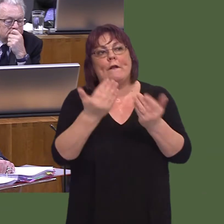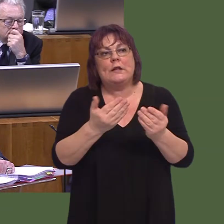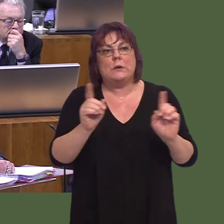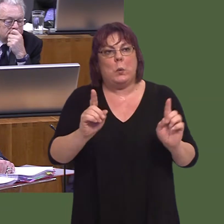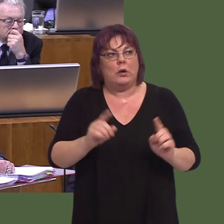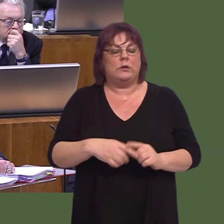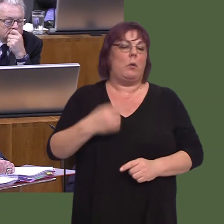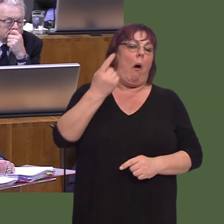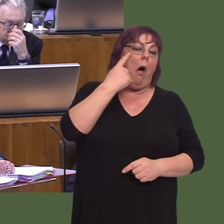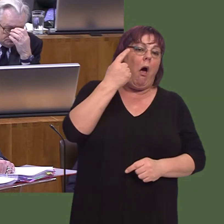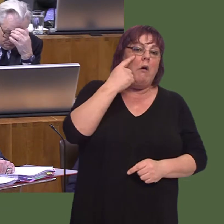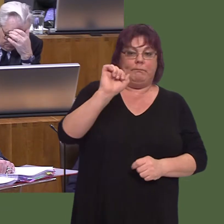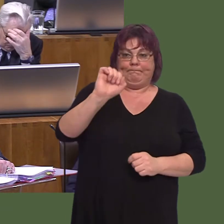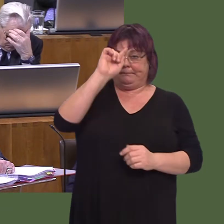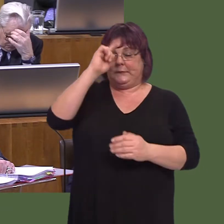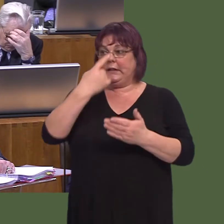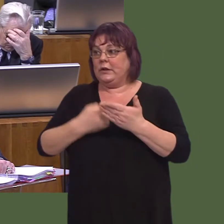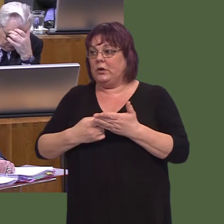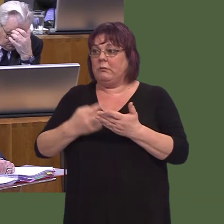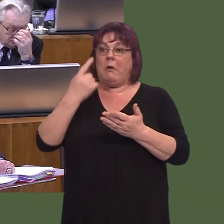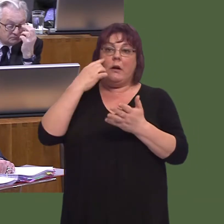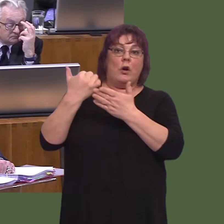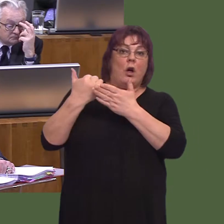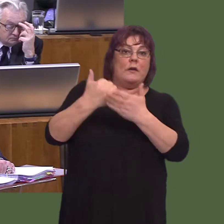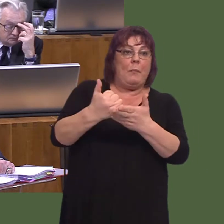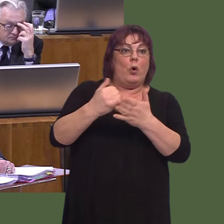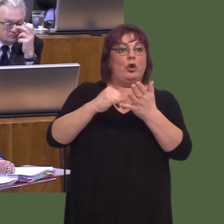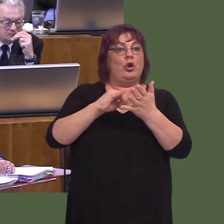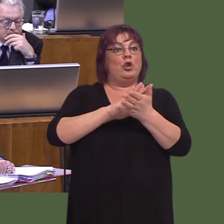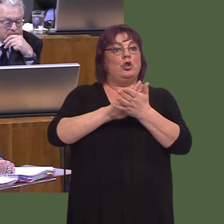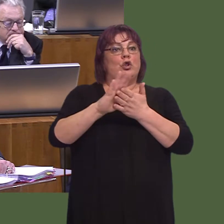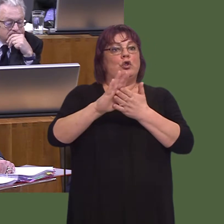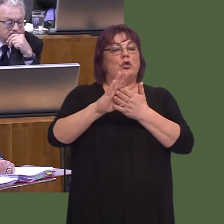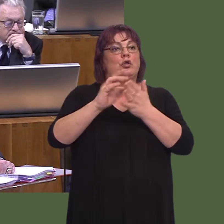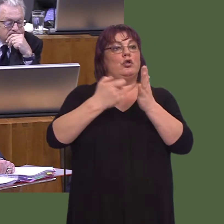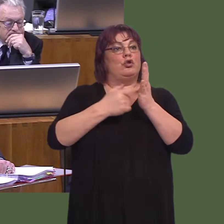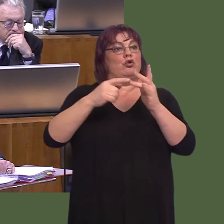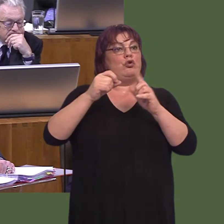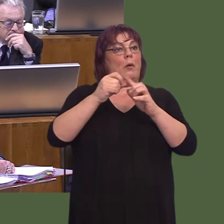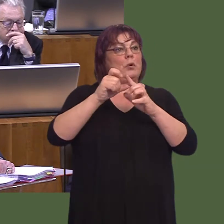they choose to take, and to see in what way they can support Shropdoc to be sustainable in the long term.